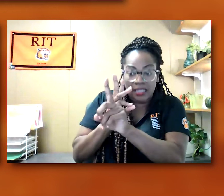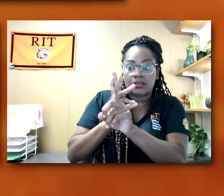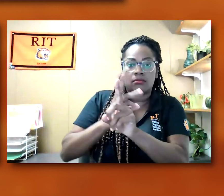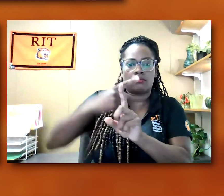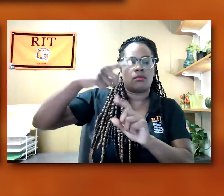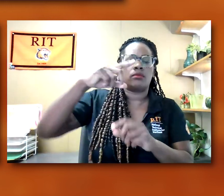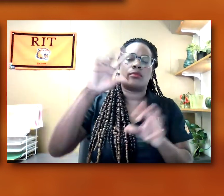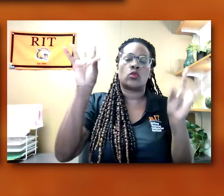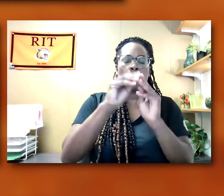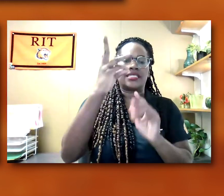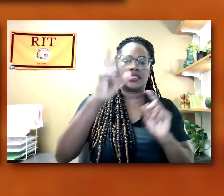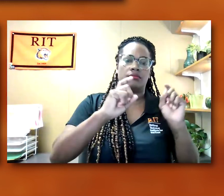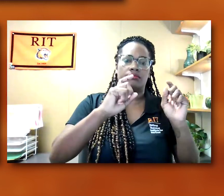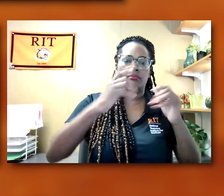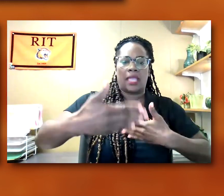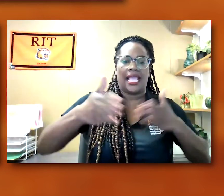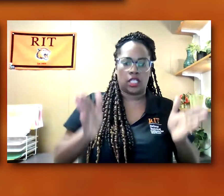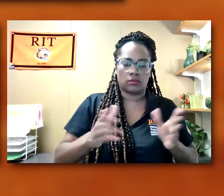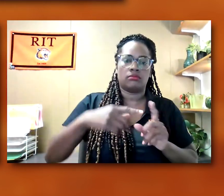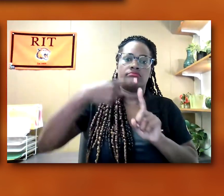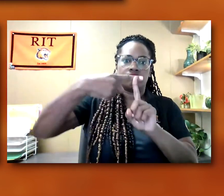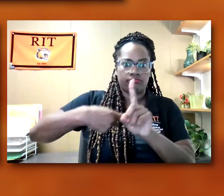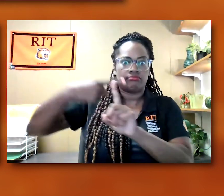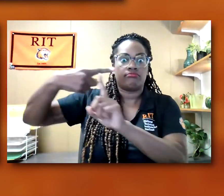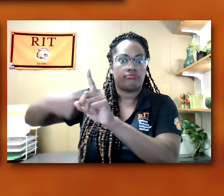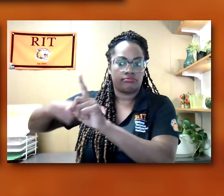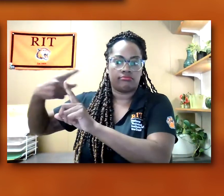It's a 6-month subscription